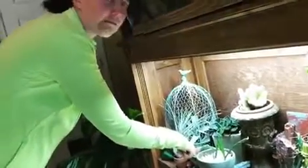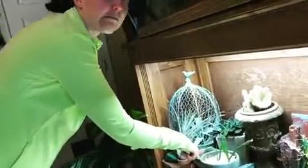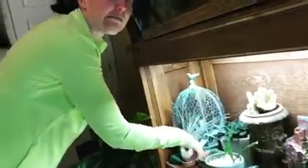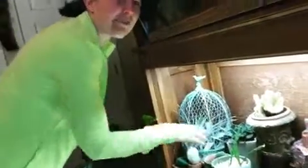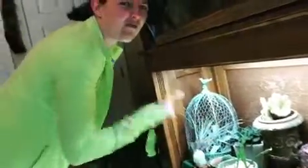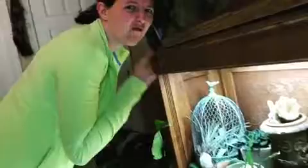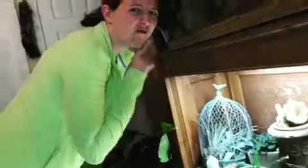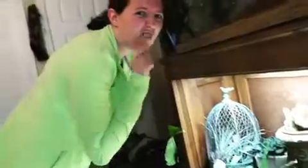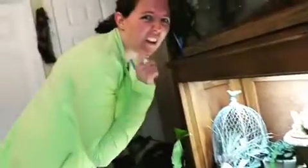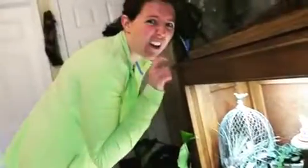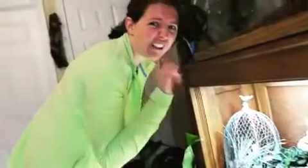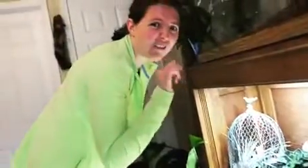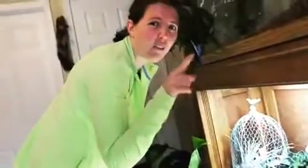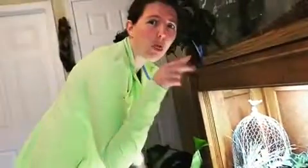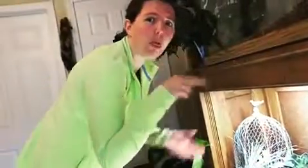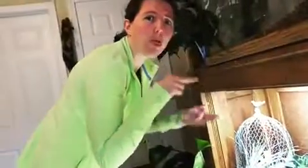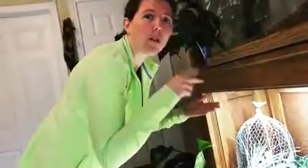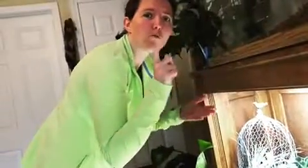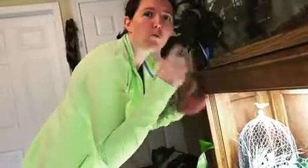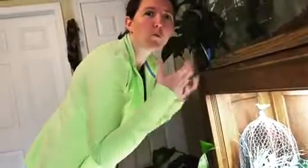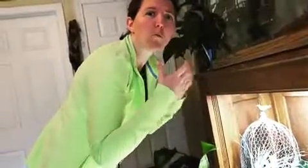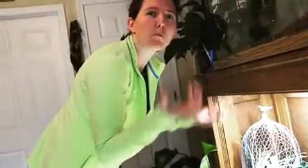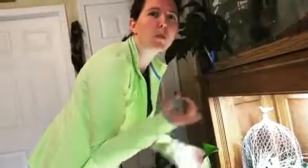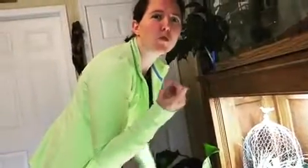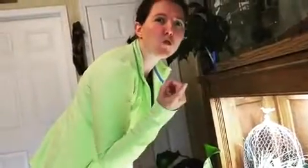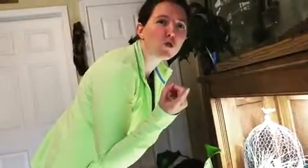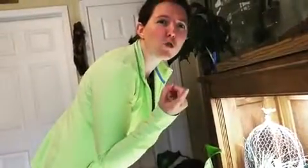B: The soil is really dry. You’ve been spending way too much time on Instagram!